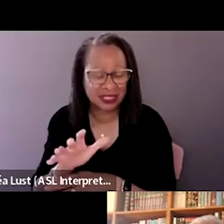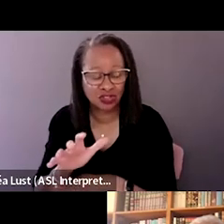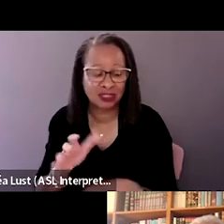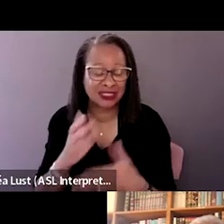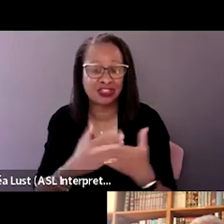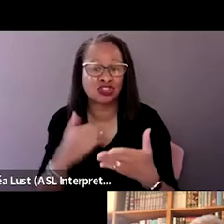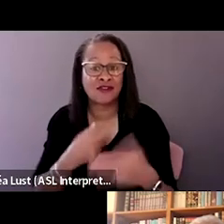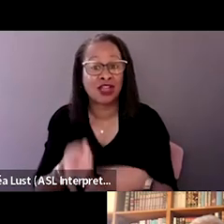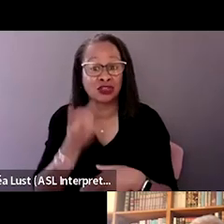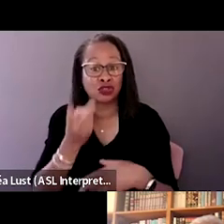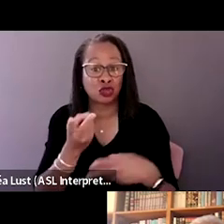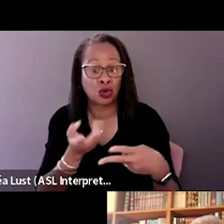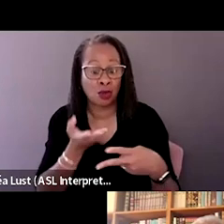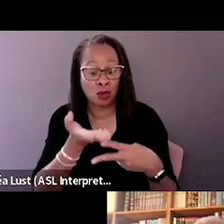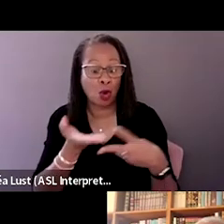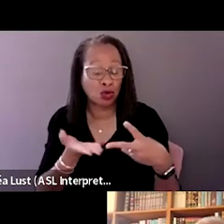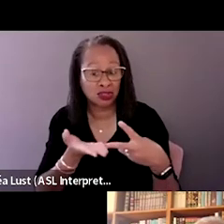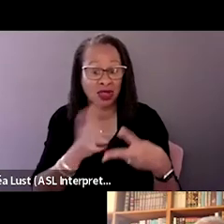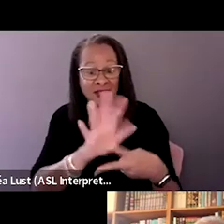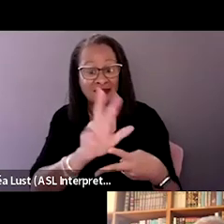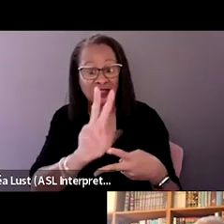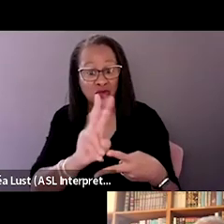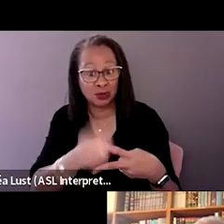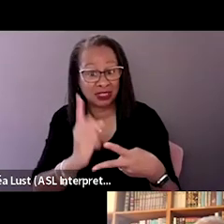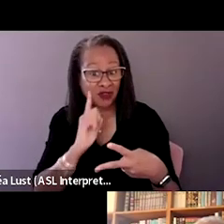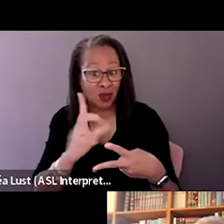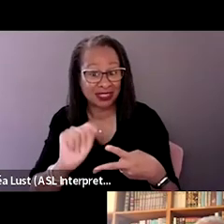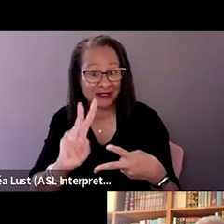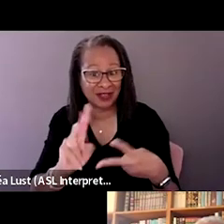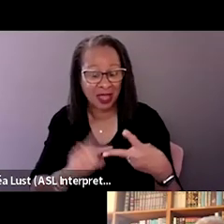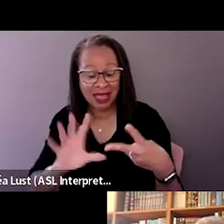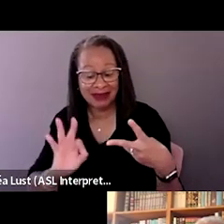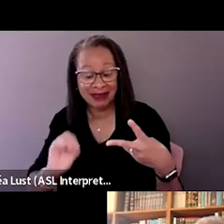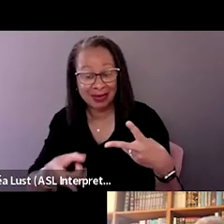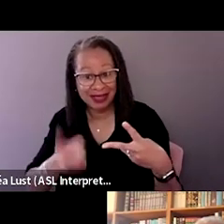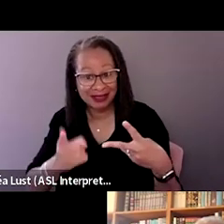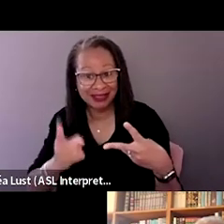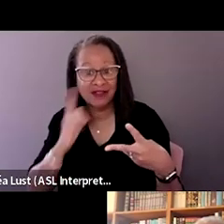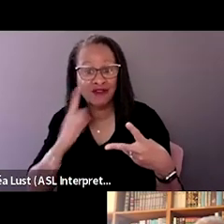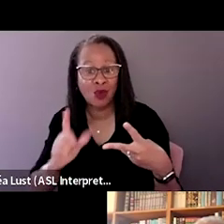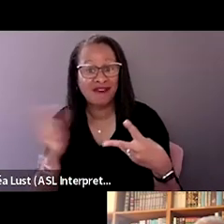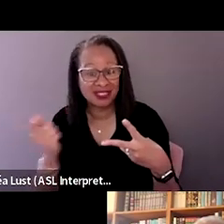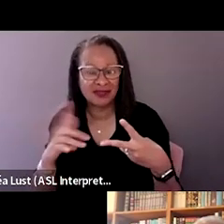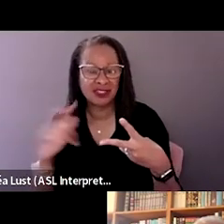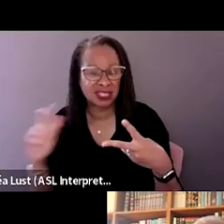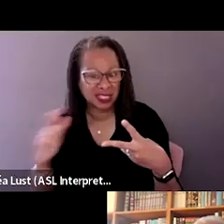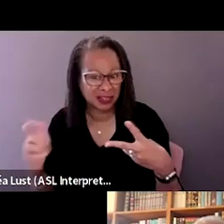You have a 52 minutes for television and you have 90 minutes length for festivals and whatever theatrical.